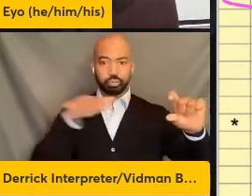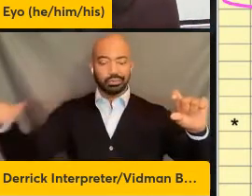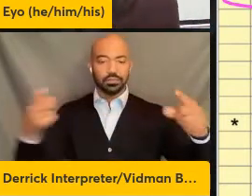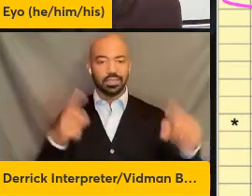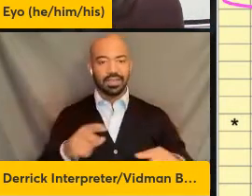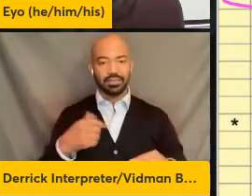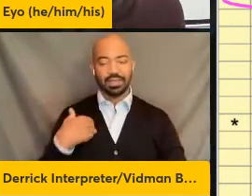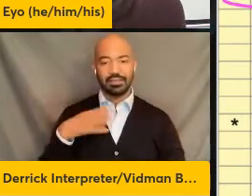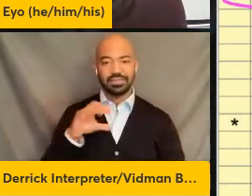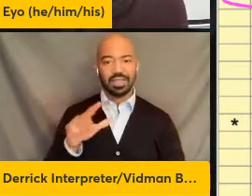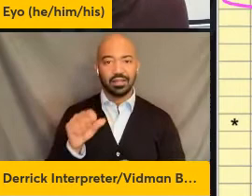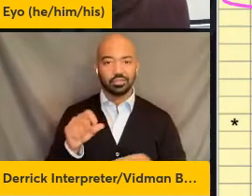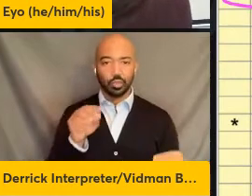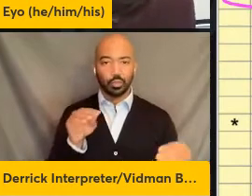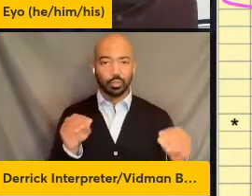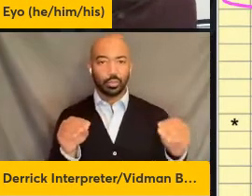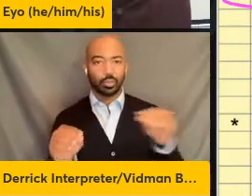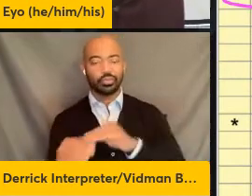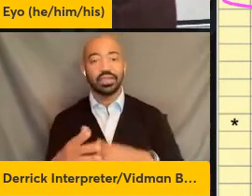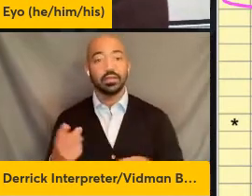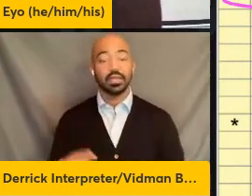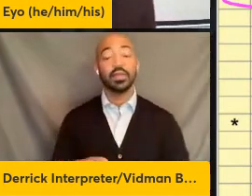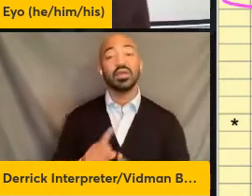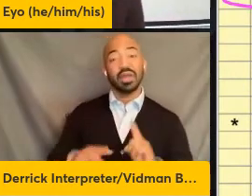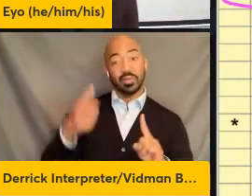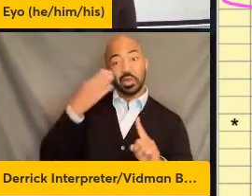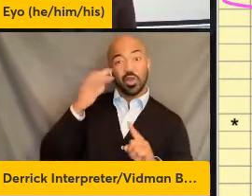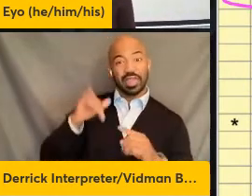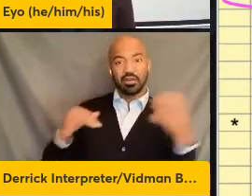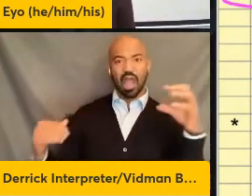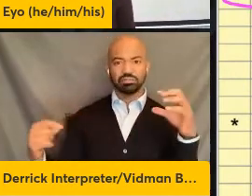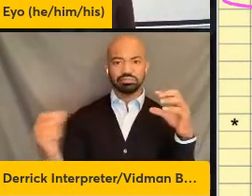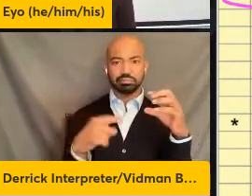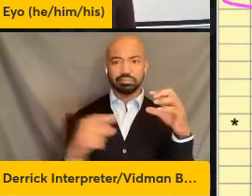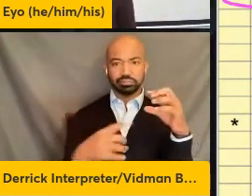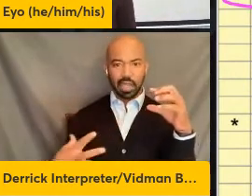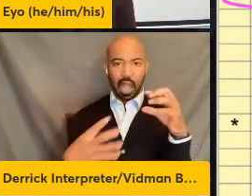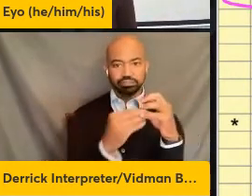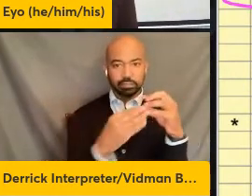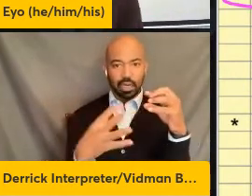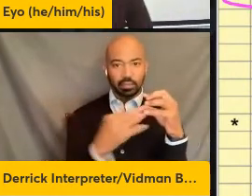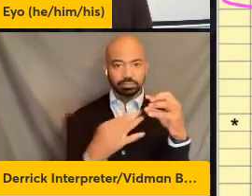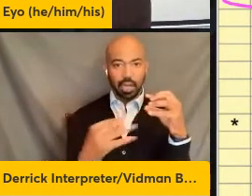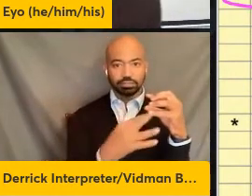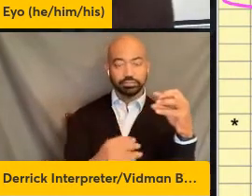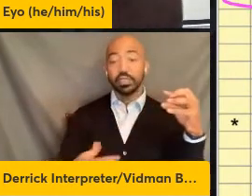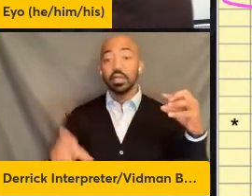about this receptor. But there's perhaps a lot more that this receptor does that we're still in the process of finding out,